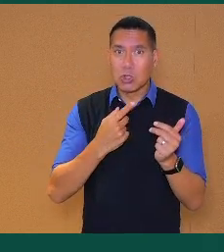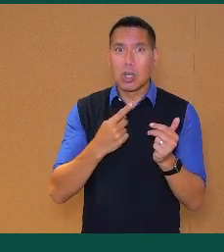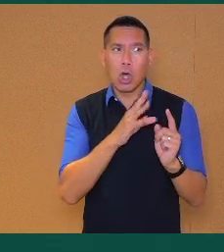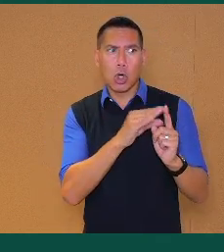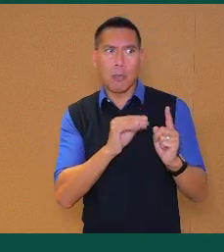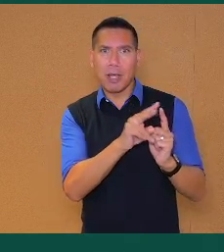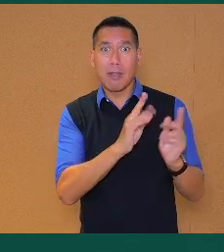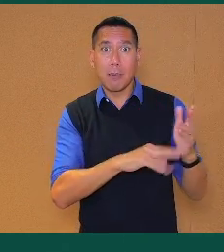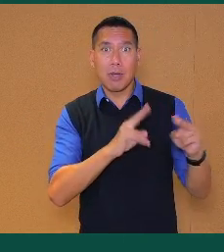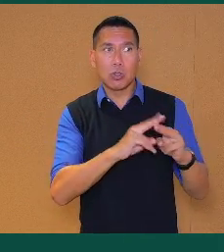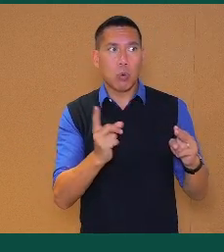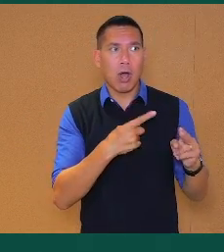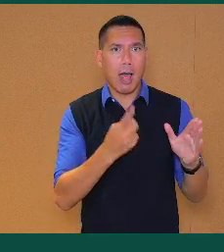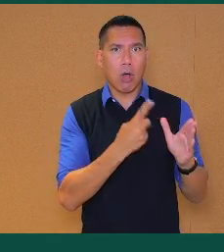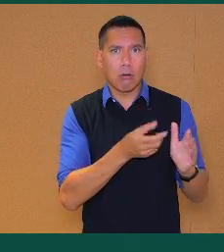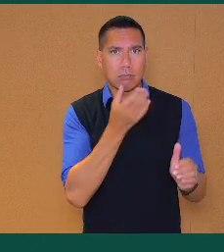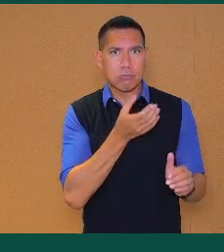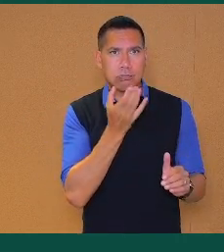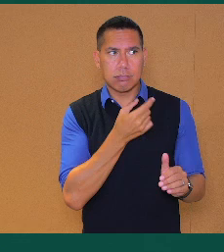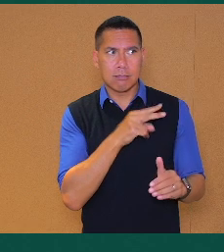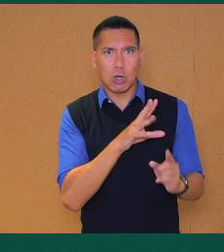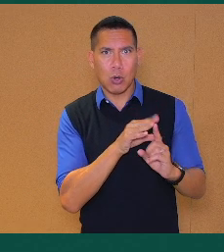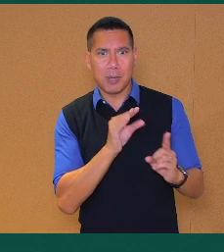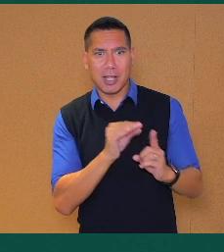parents' harmful alcohol consumption. The tone is playful. But the message is serious.